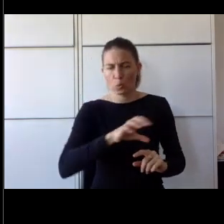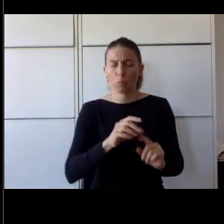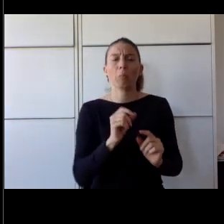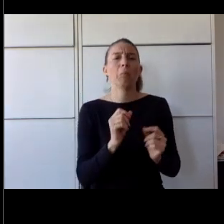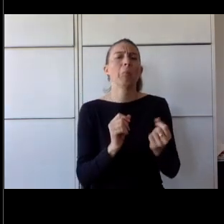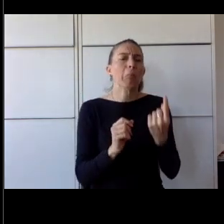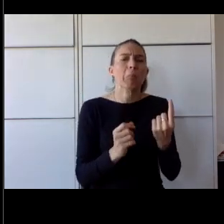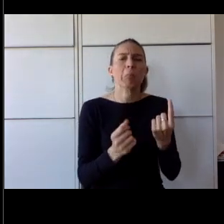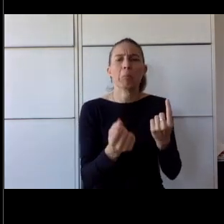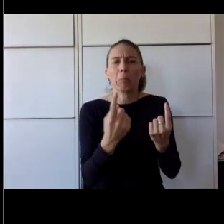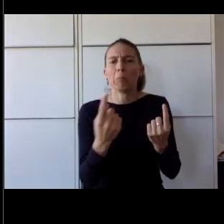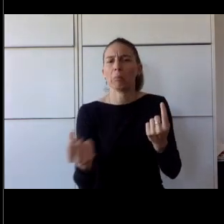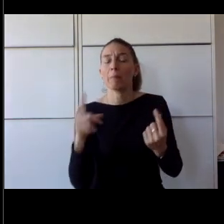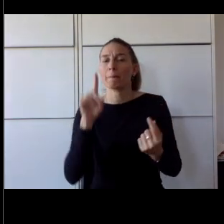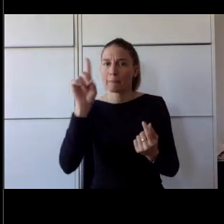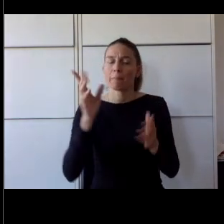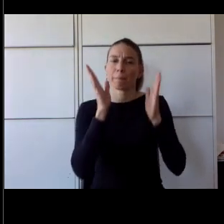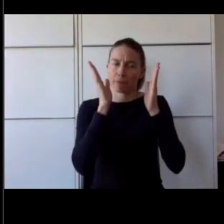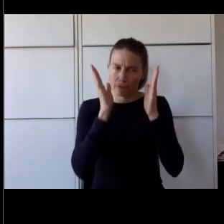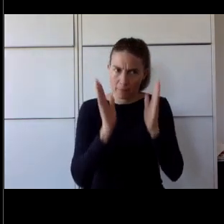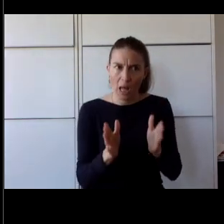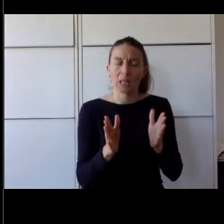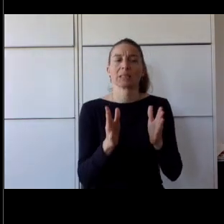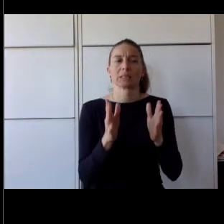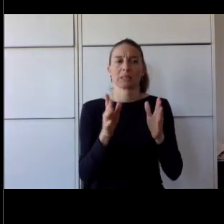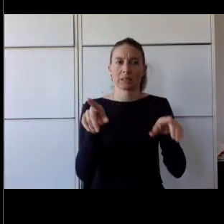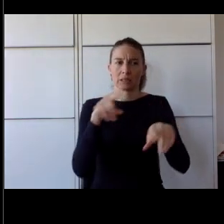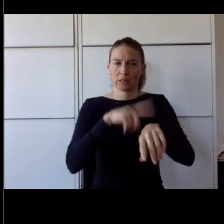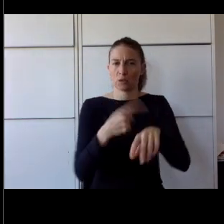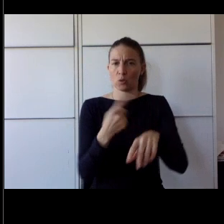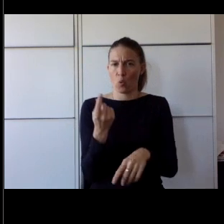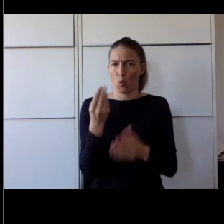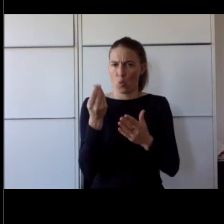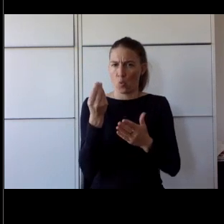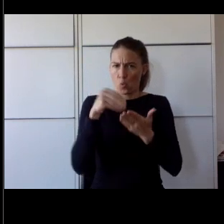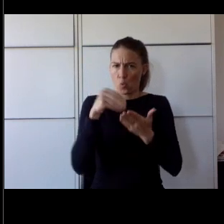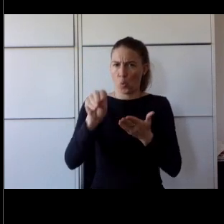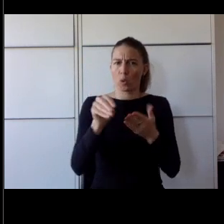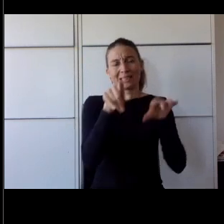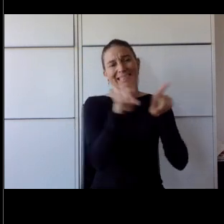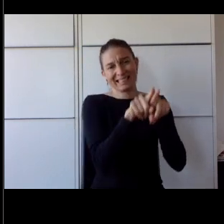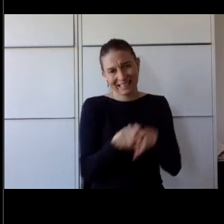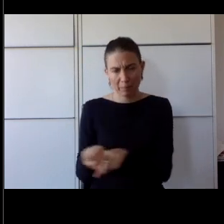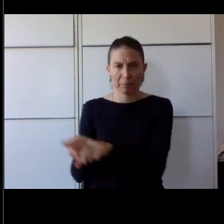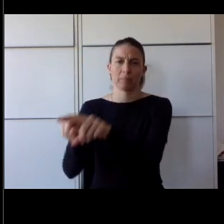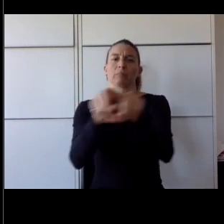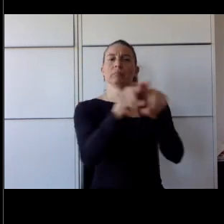don't cost more to the users or consumers than a regular voice call.